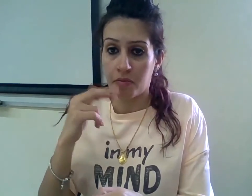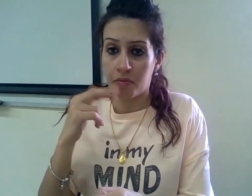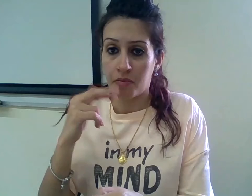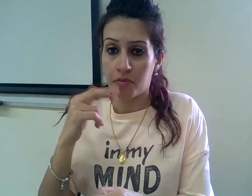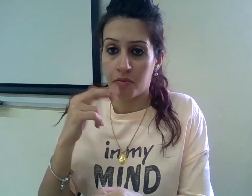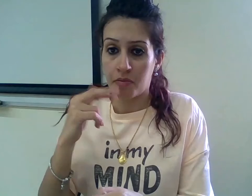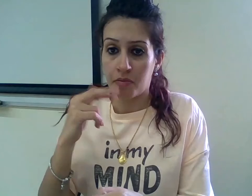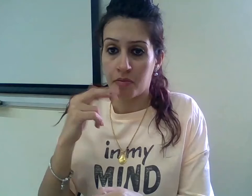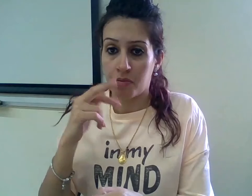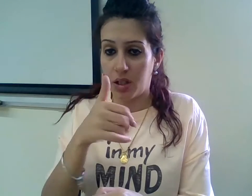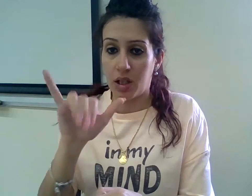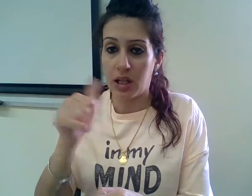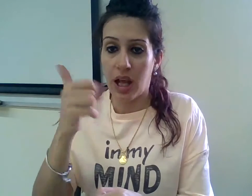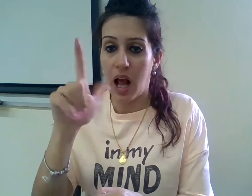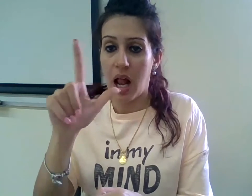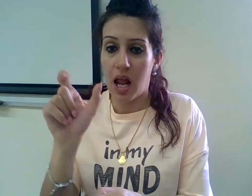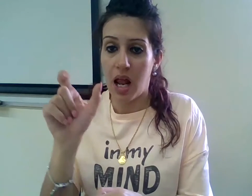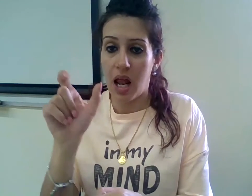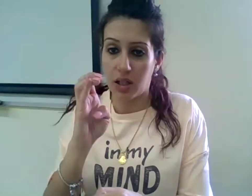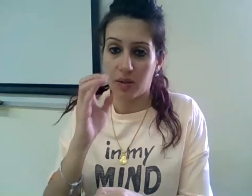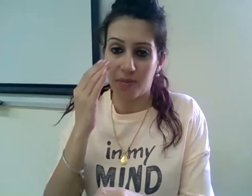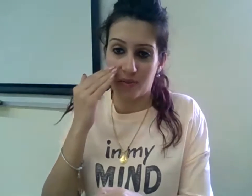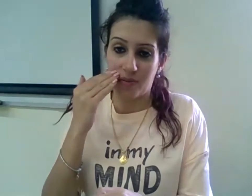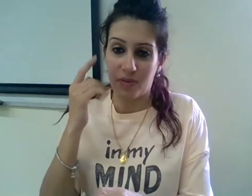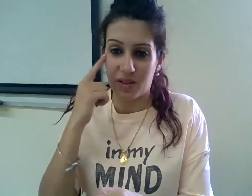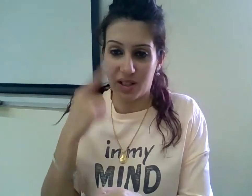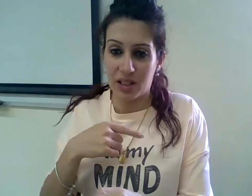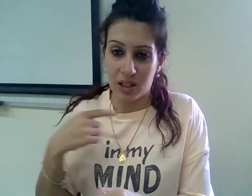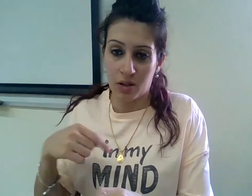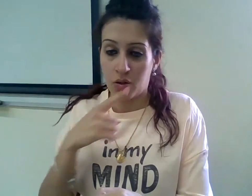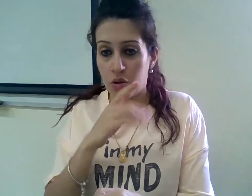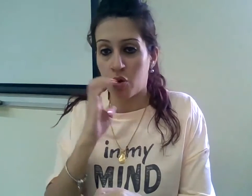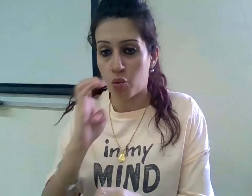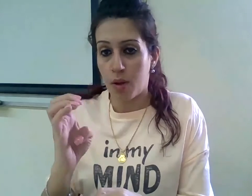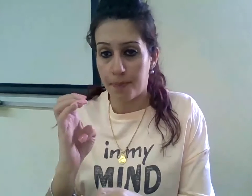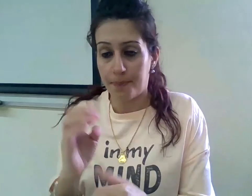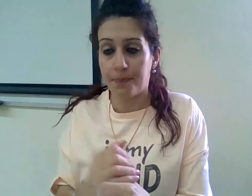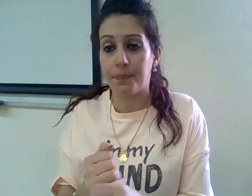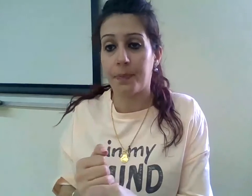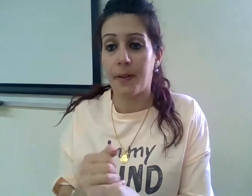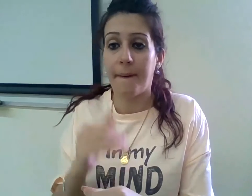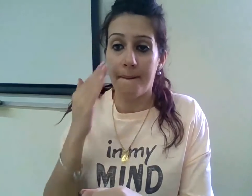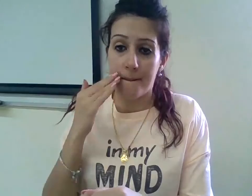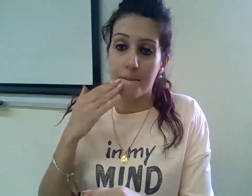So, we kind of translate and collect it and in the way the parents can understand,